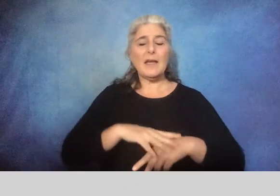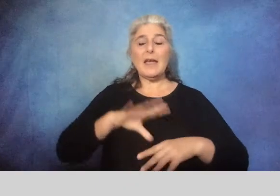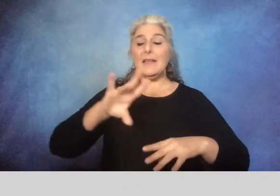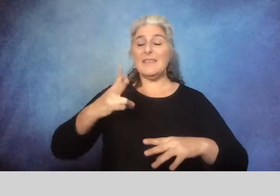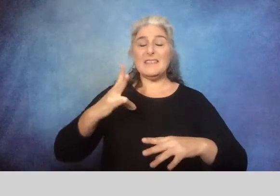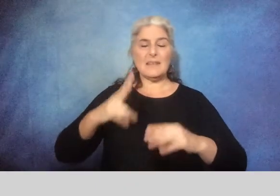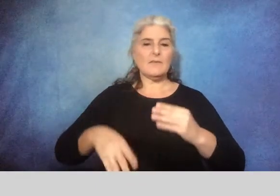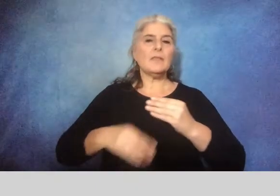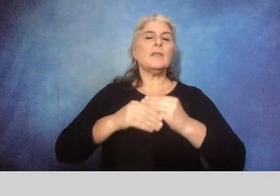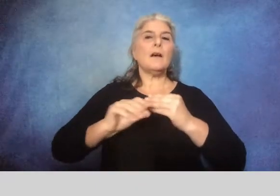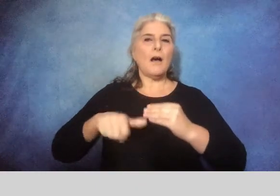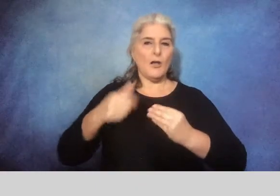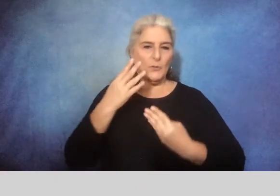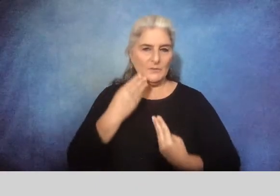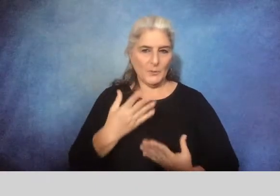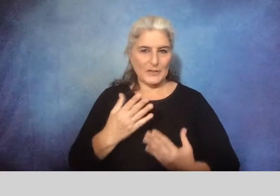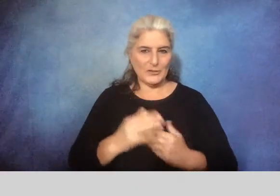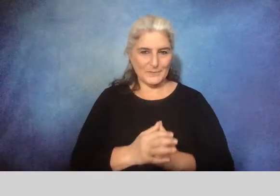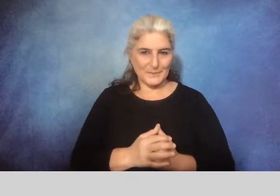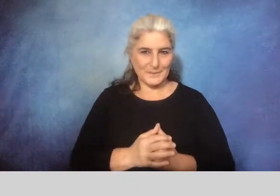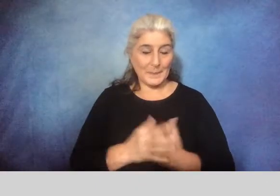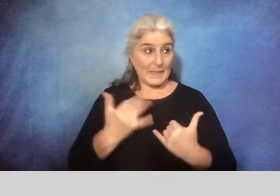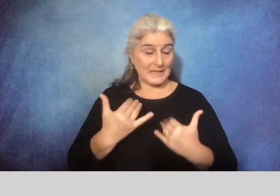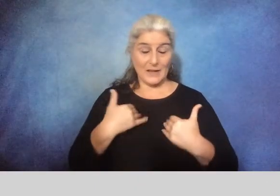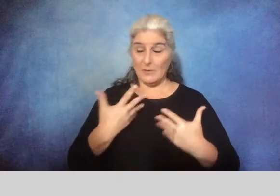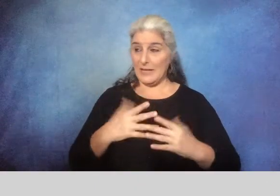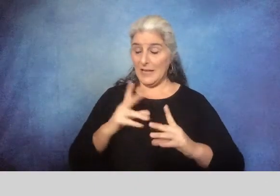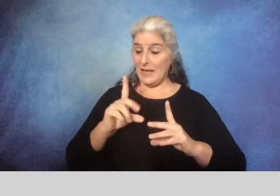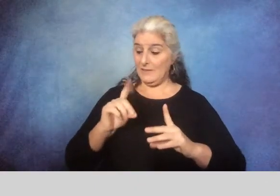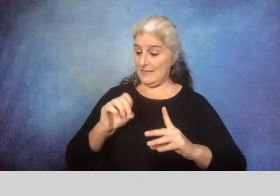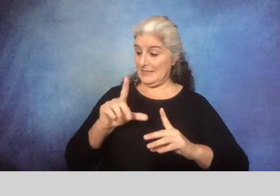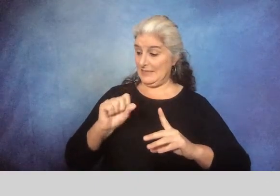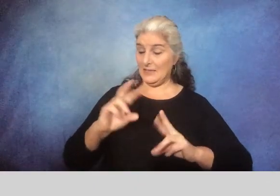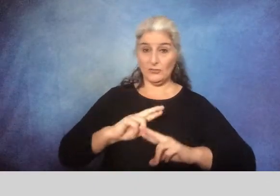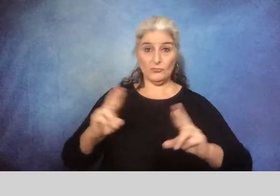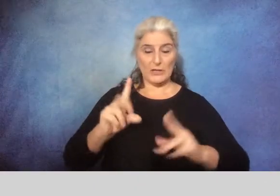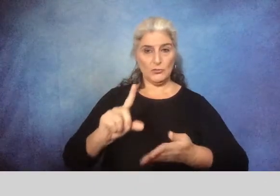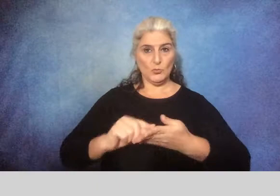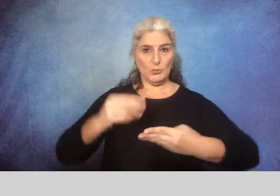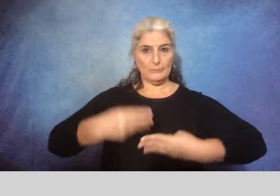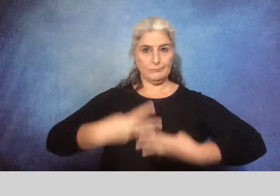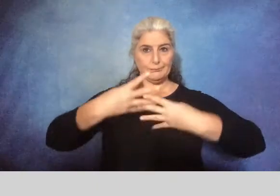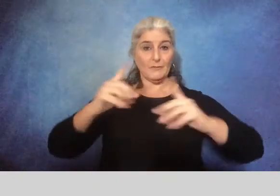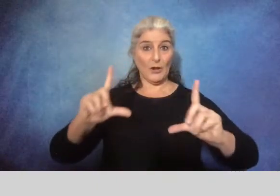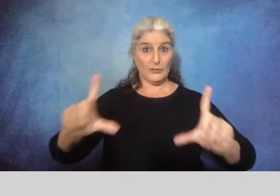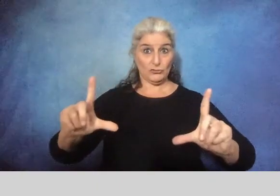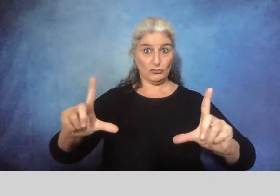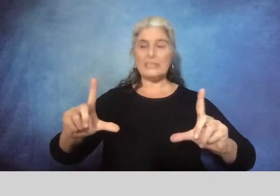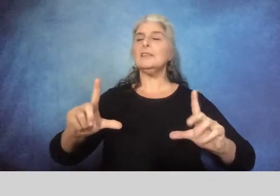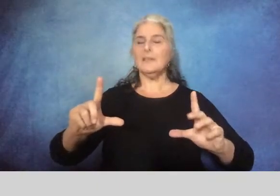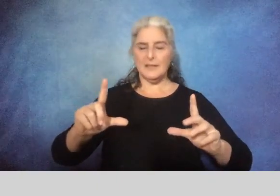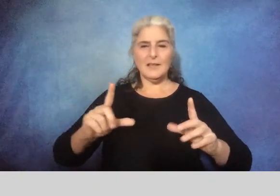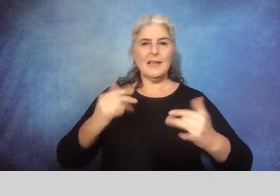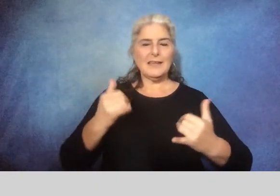Now that we have the details to print on the screen. Now let's go about figuring out the formatting